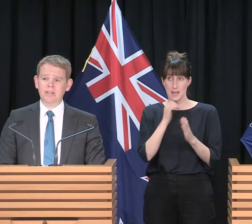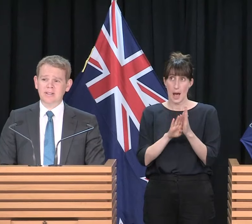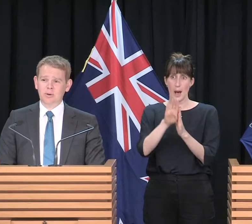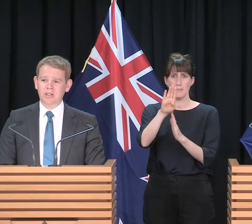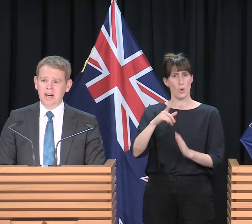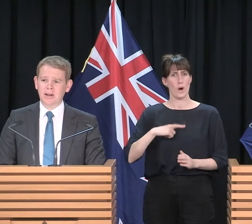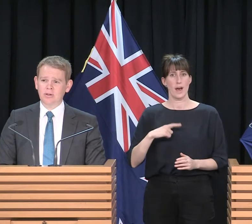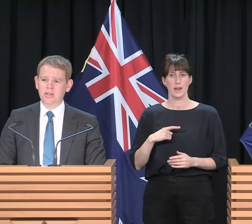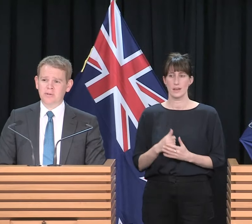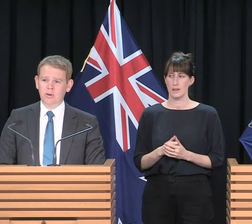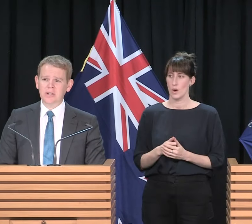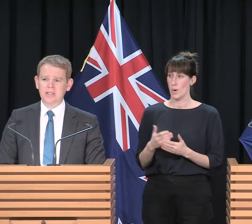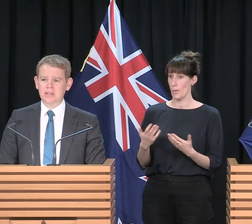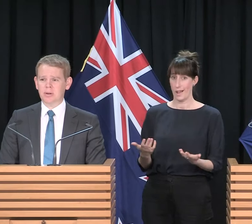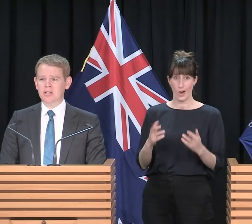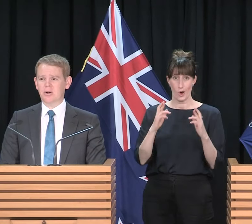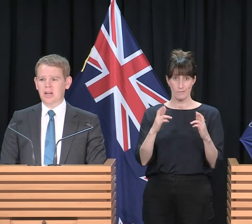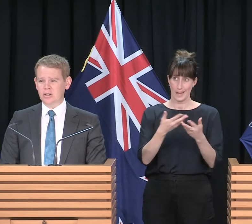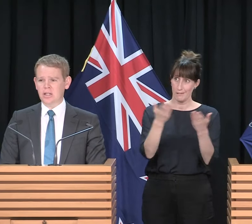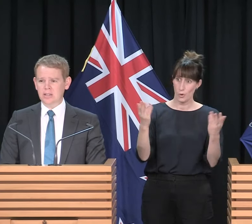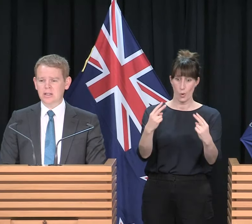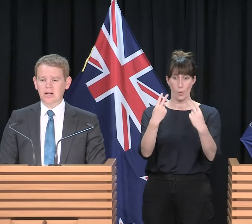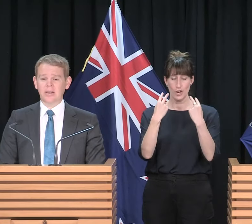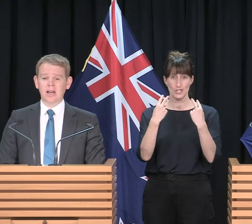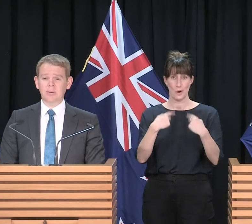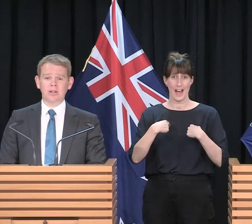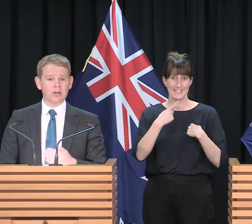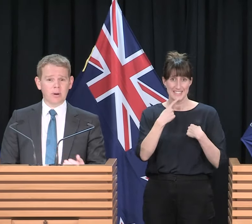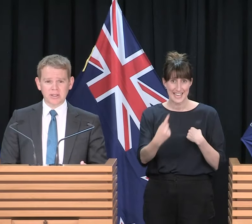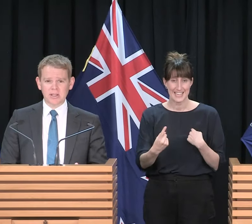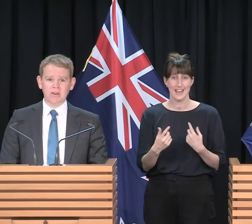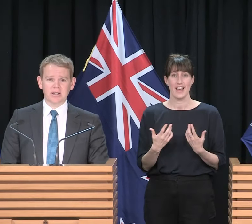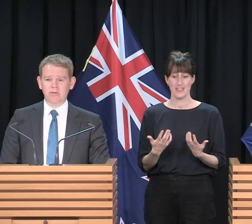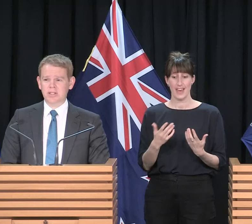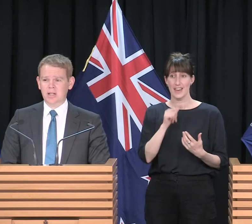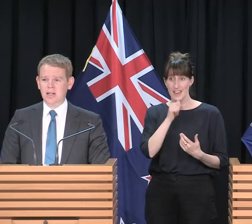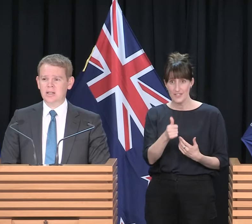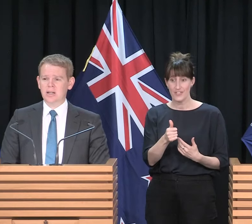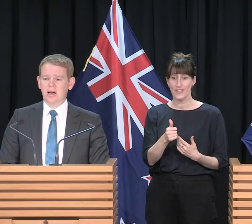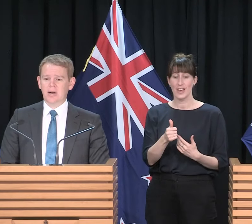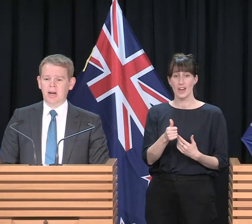the country. I acknowledge all the work that's gone into those. And New Zealanders, if you're offered a test, please